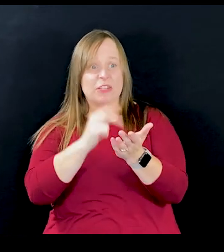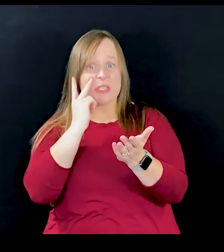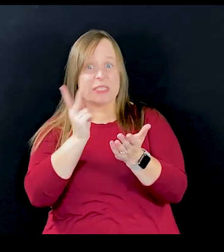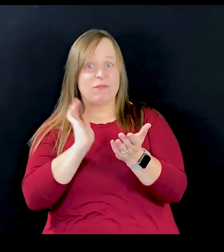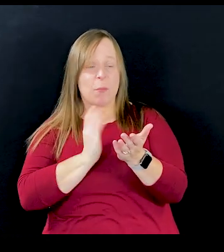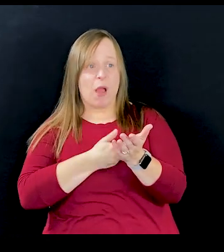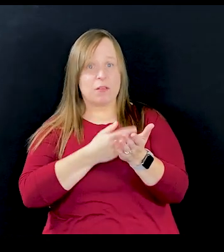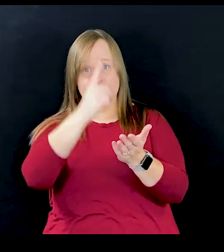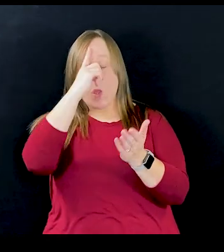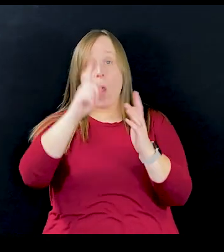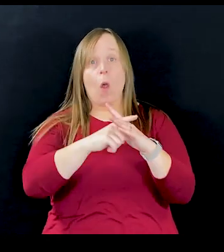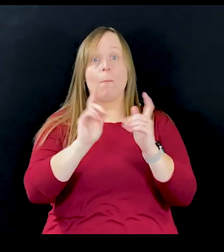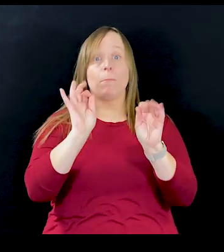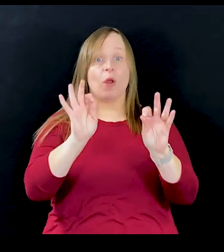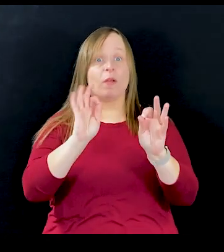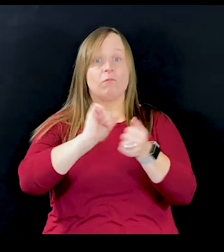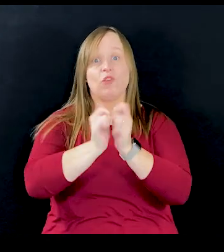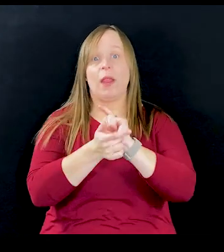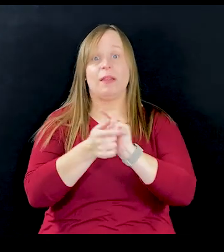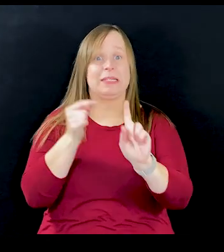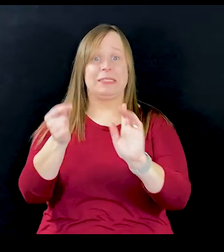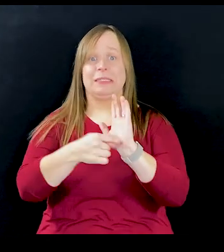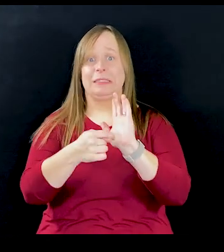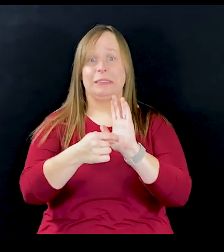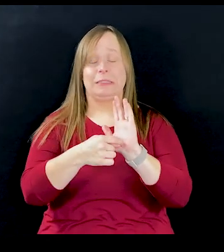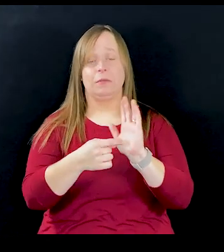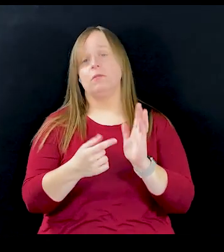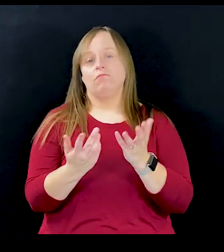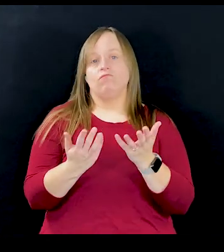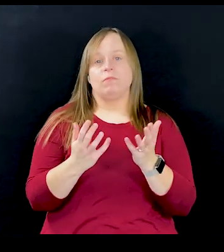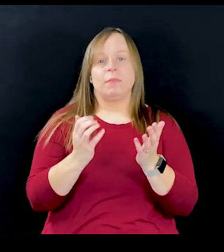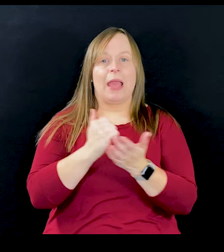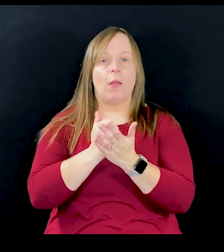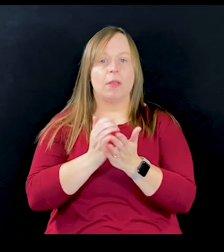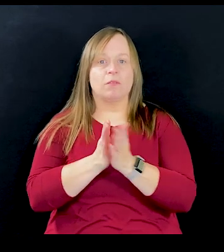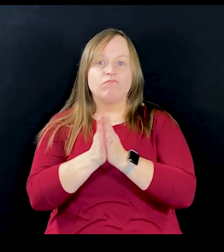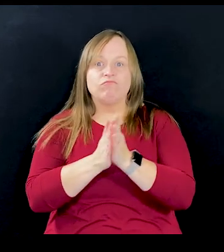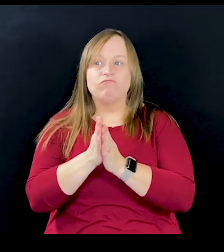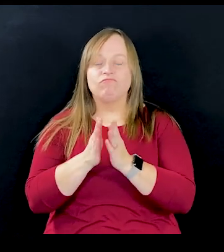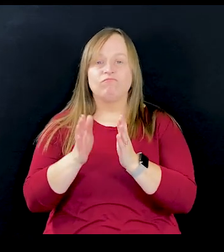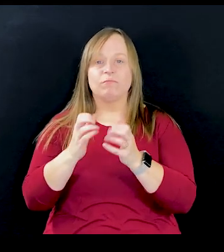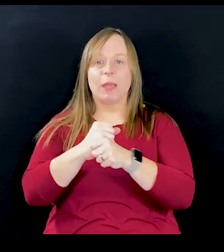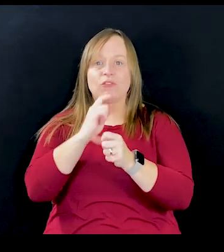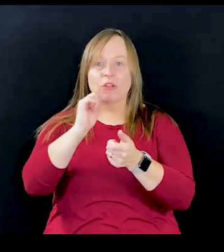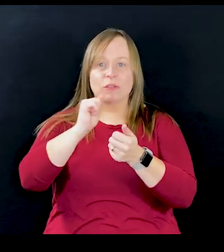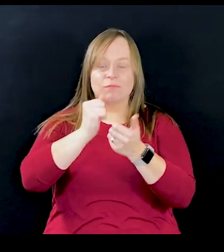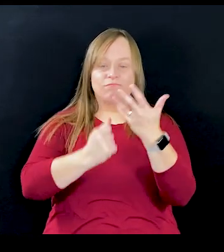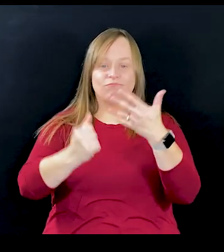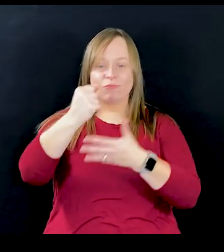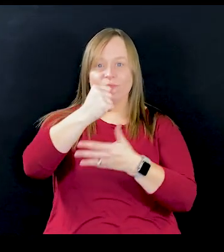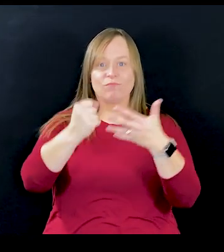seen for us in mind. That would be helpful in spurring us along and making sure that we're translating the right things